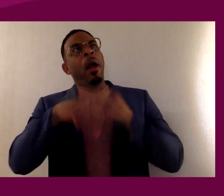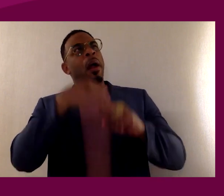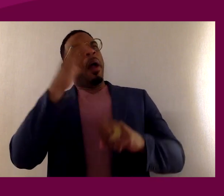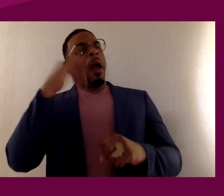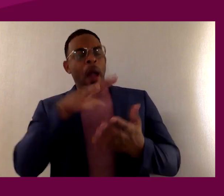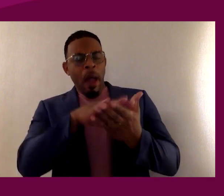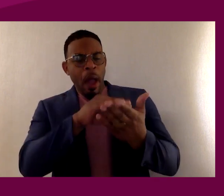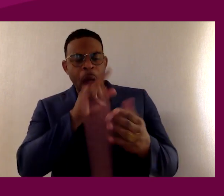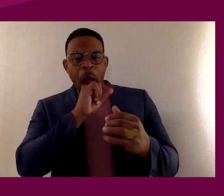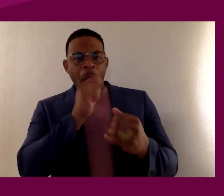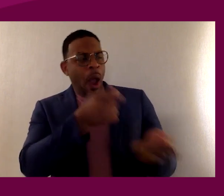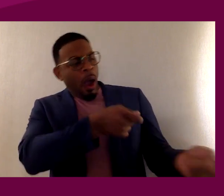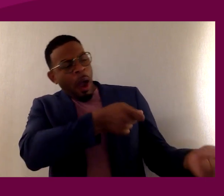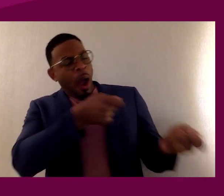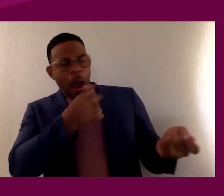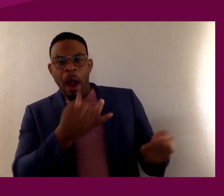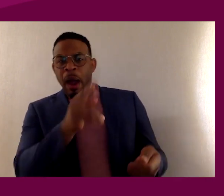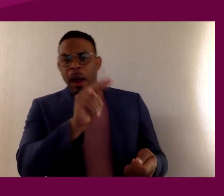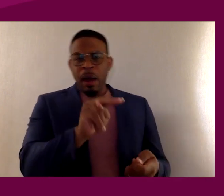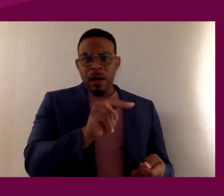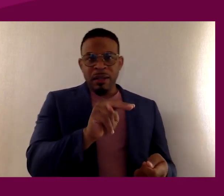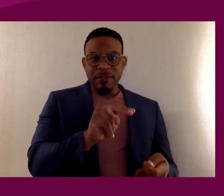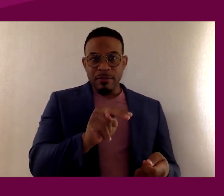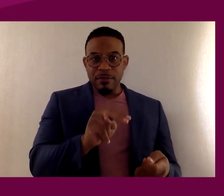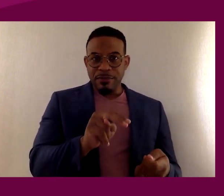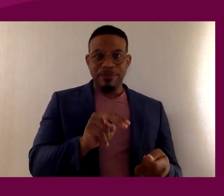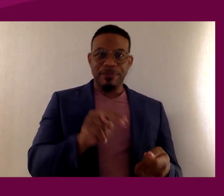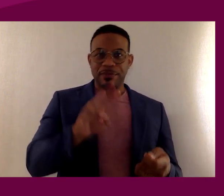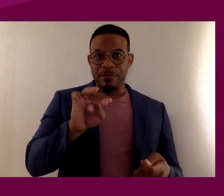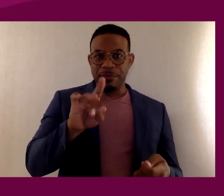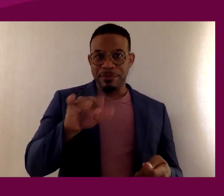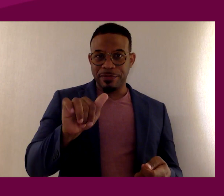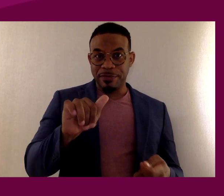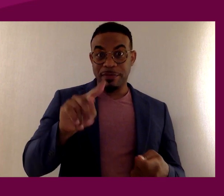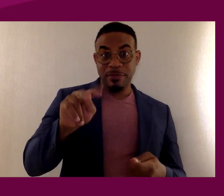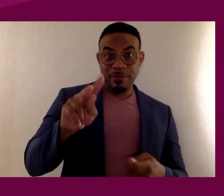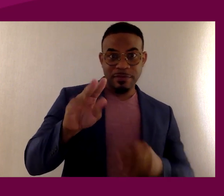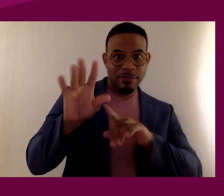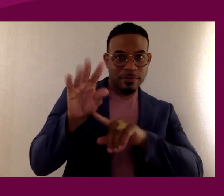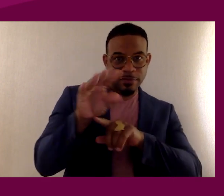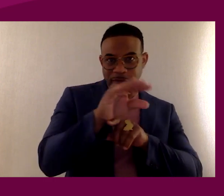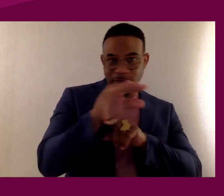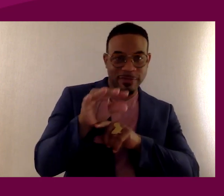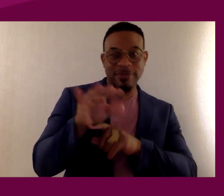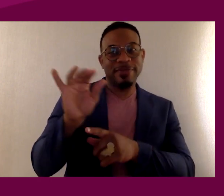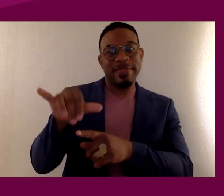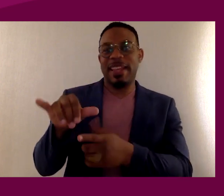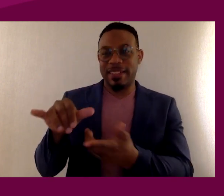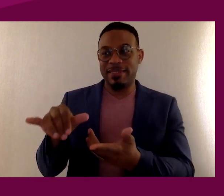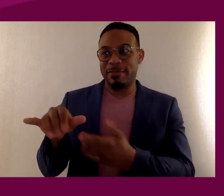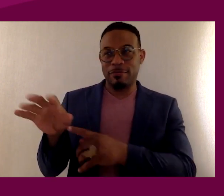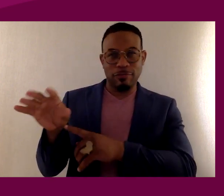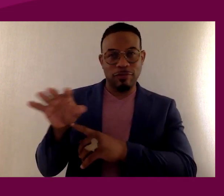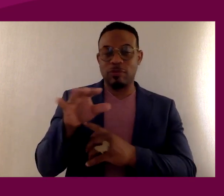in the early years was we learned to bring along our own mainstream media, television cameras.